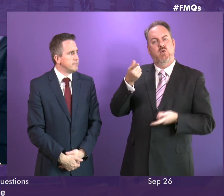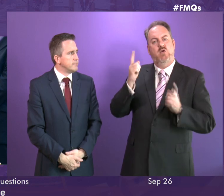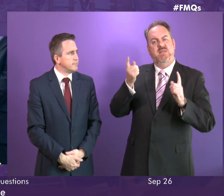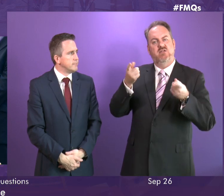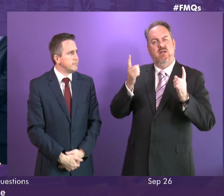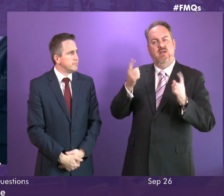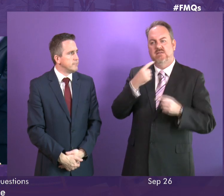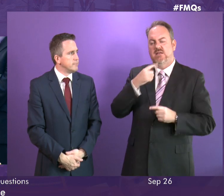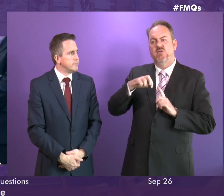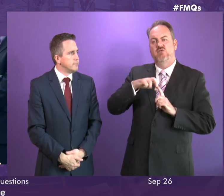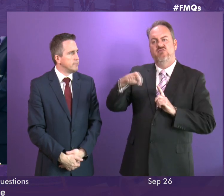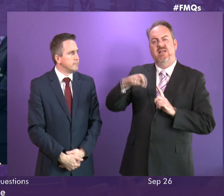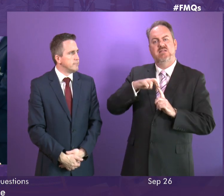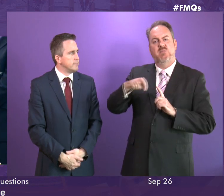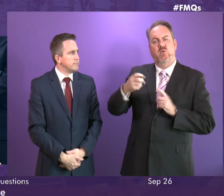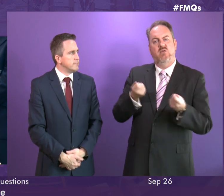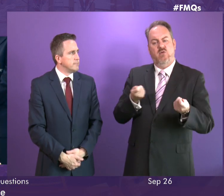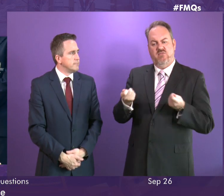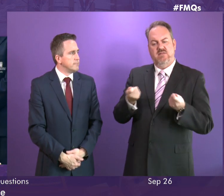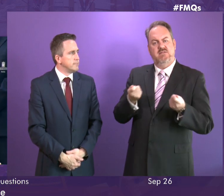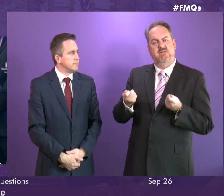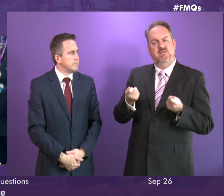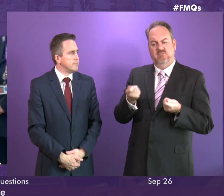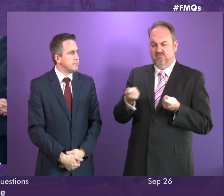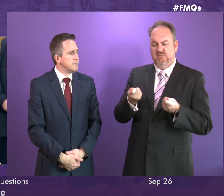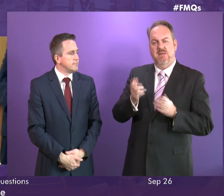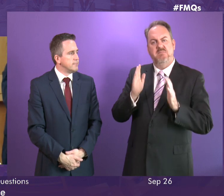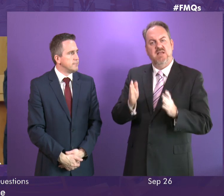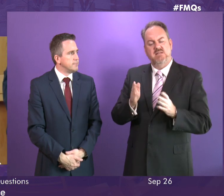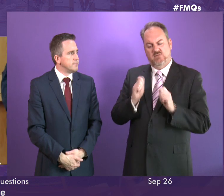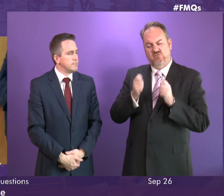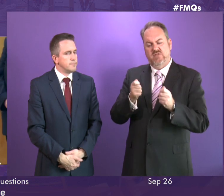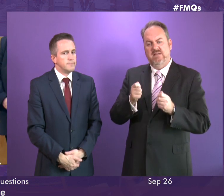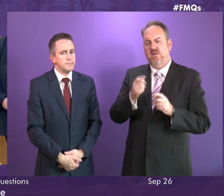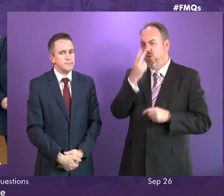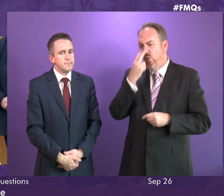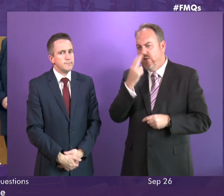“Transport operators must ensure equal access to public transport for all ... Older people